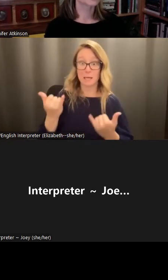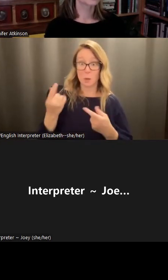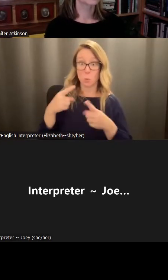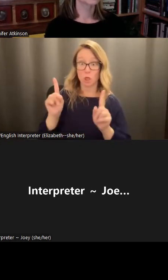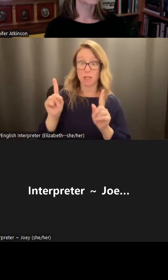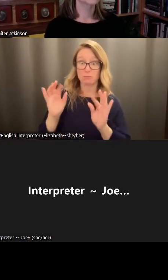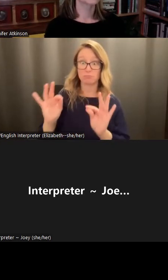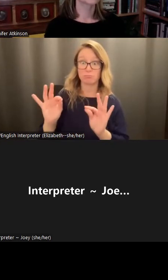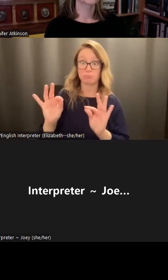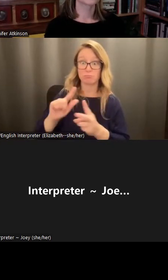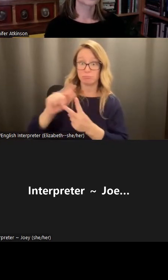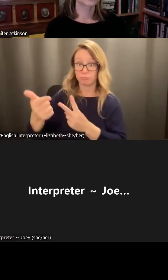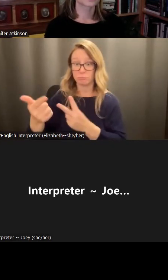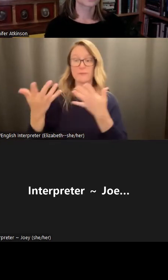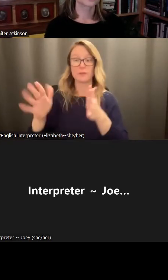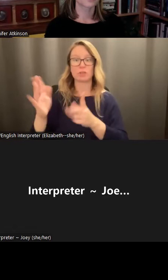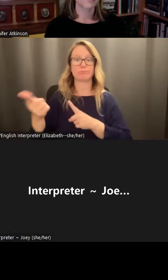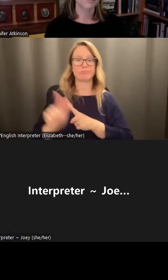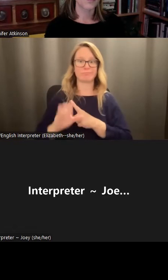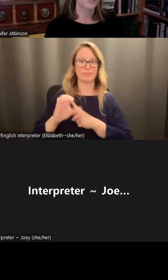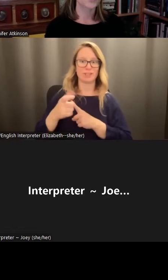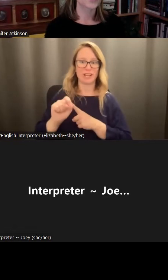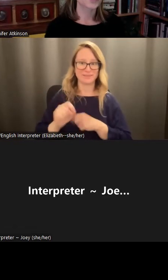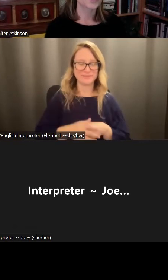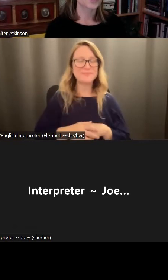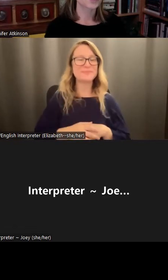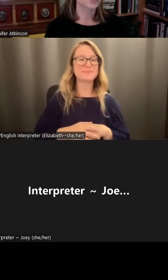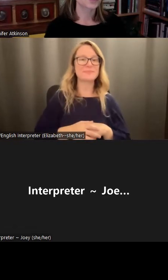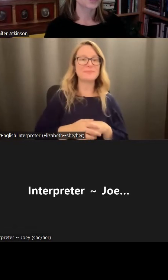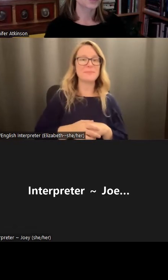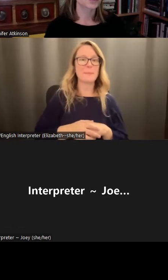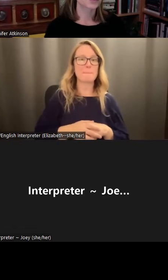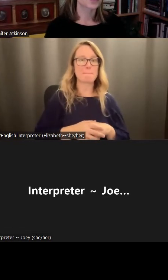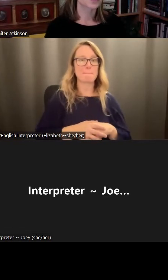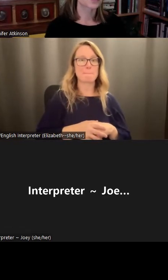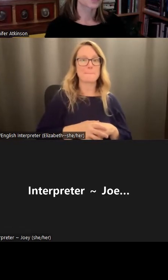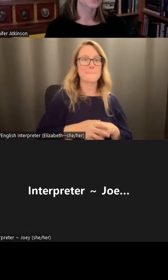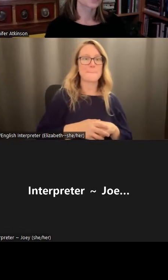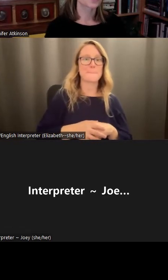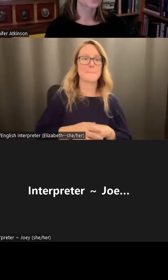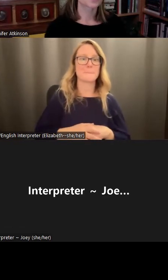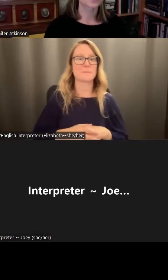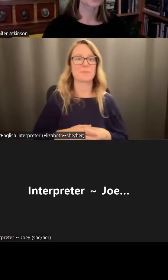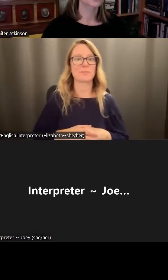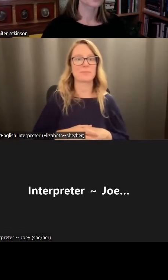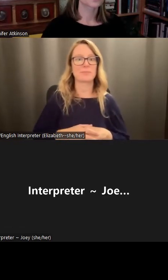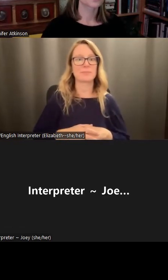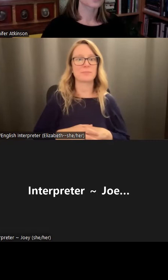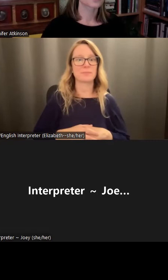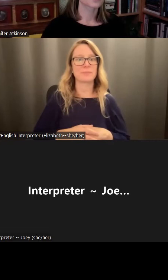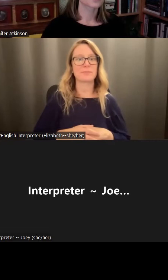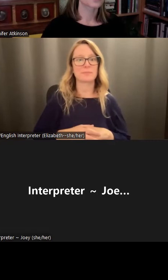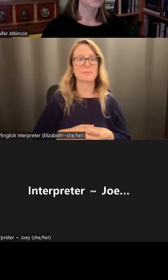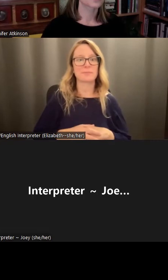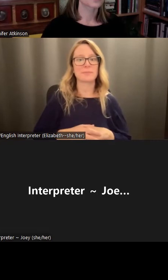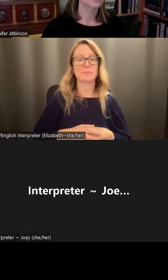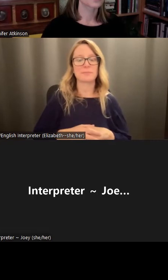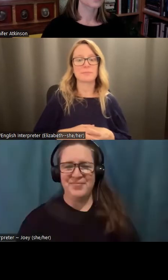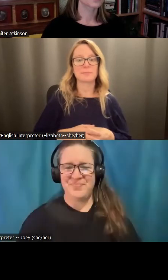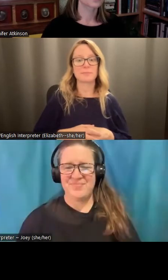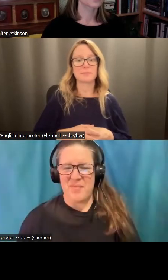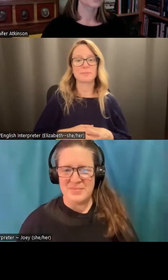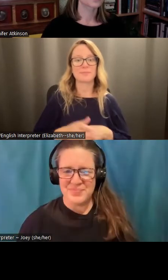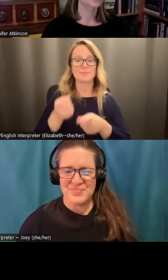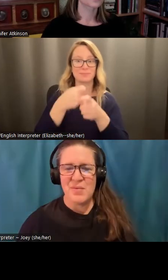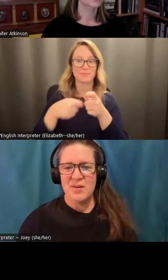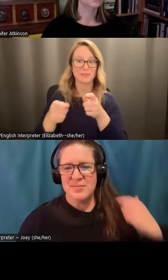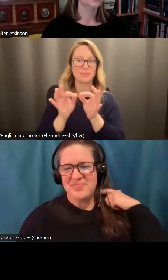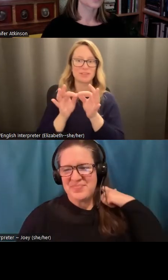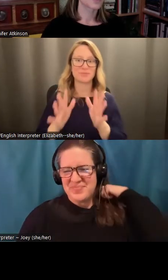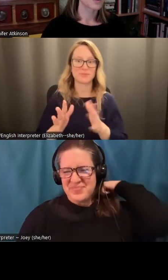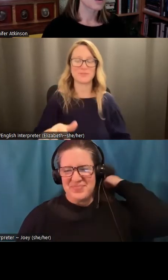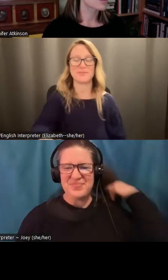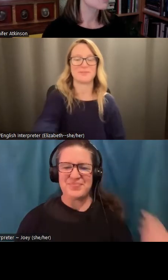here. And then we can go to the chat. Oh,